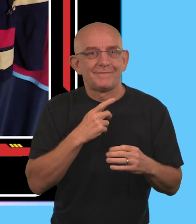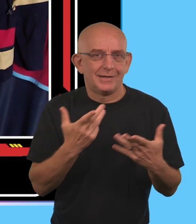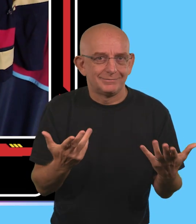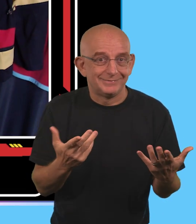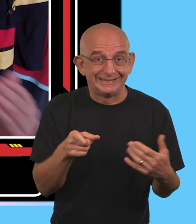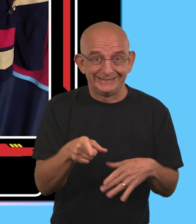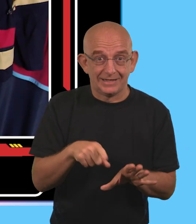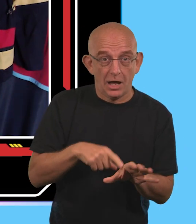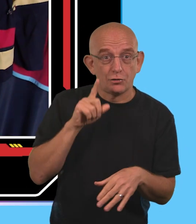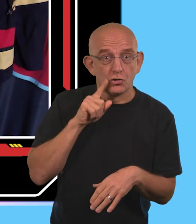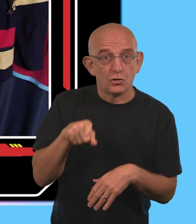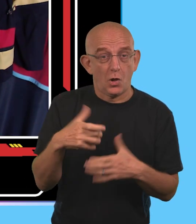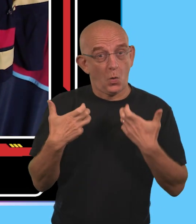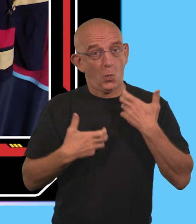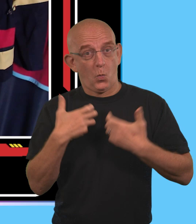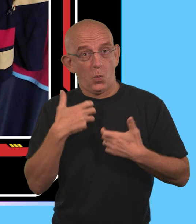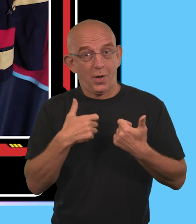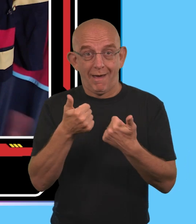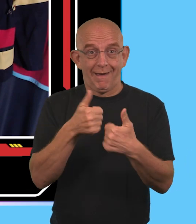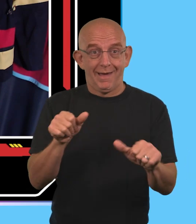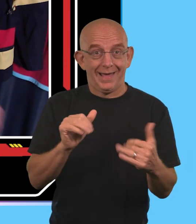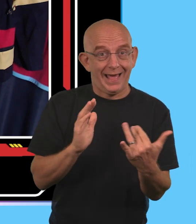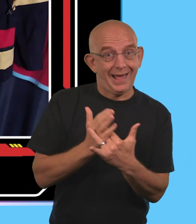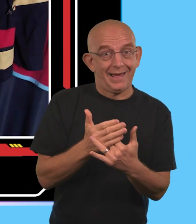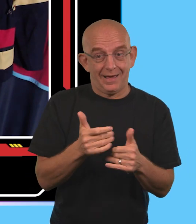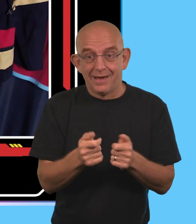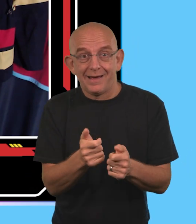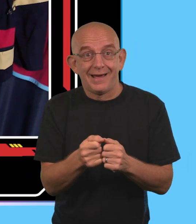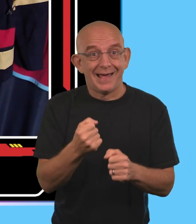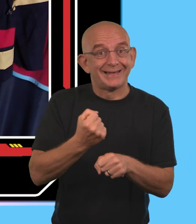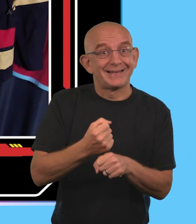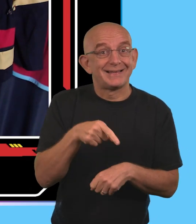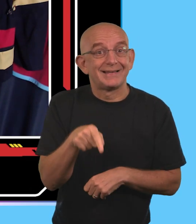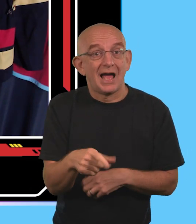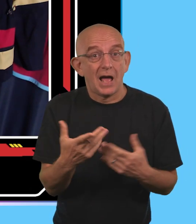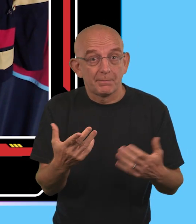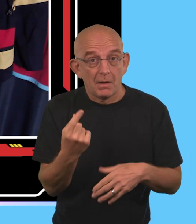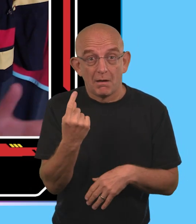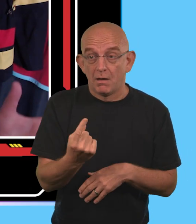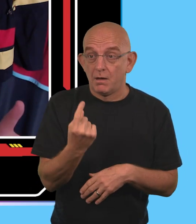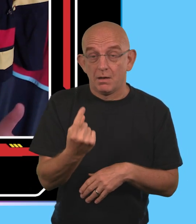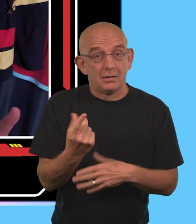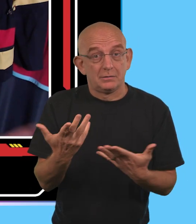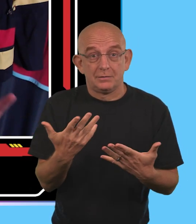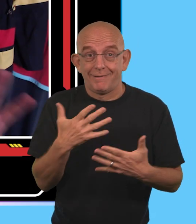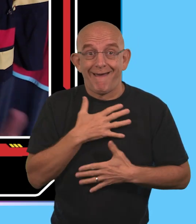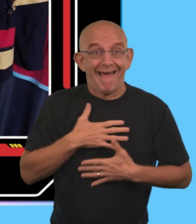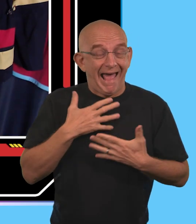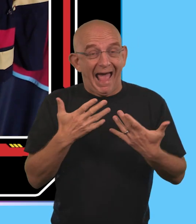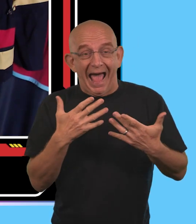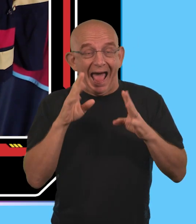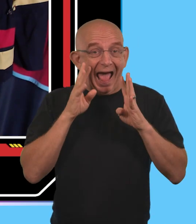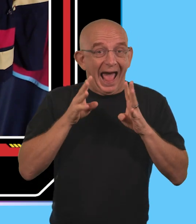It was a young girl that was that excited to be playing a game. She couldn't handle her emotions and she burst into tears.